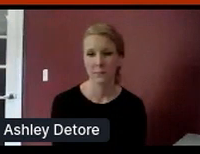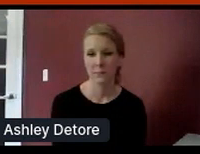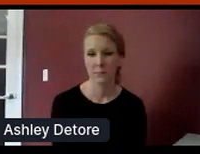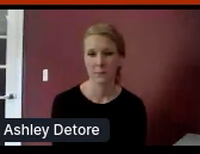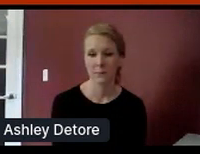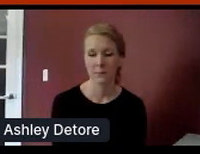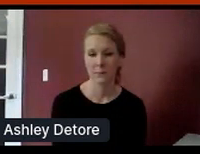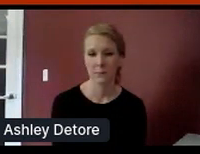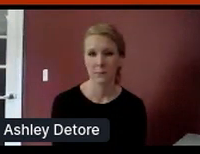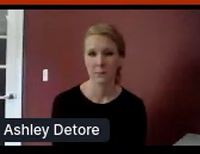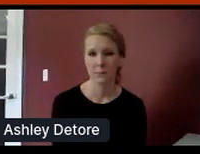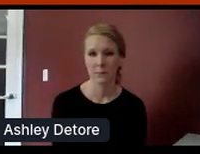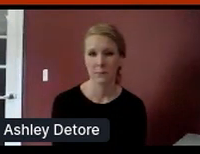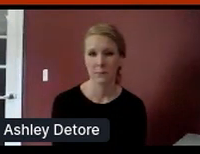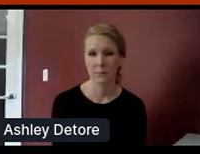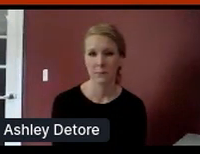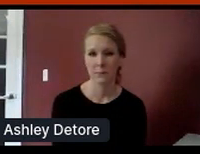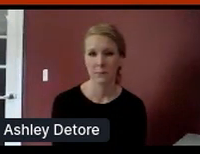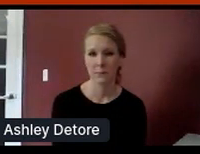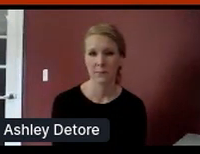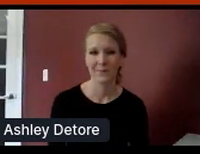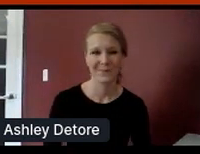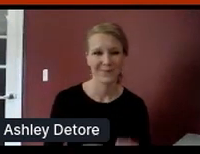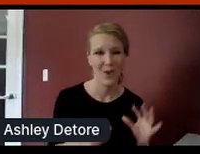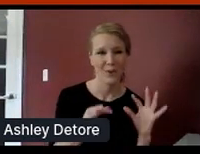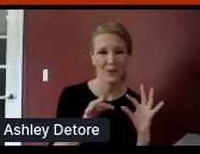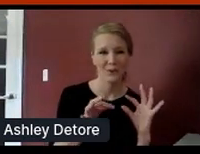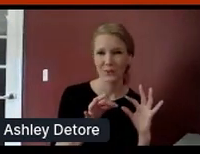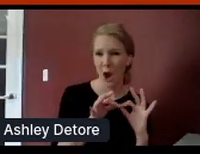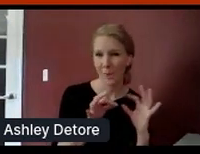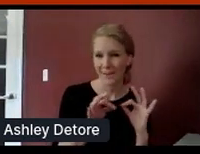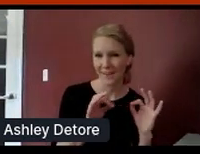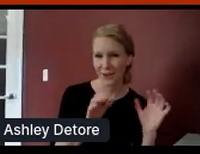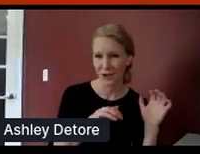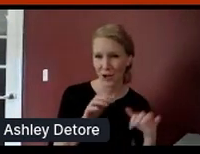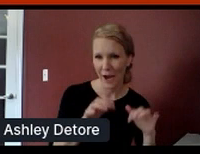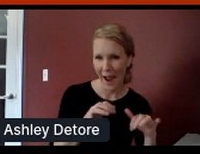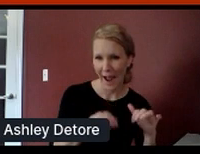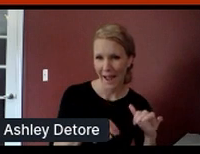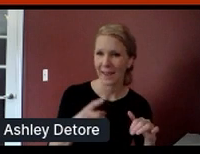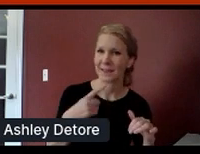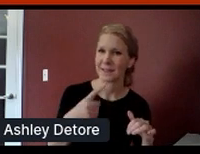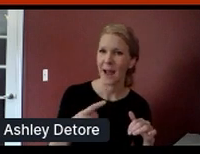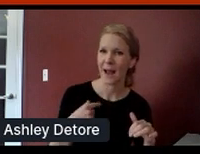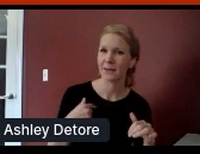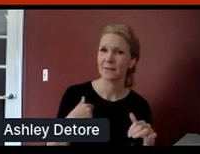Just that they love this so much. Wish you could work diversity at WSU Global.